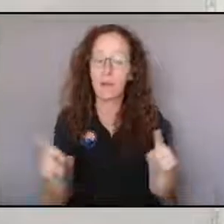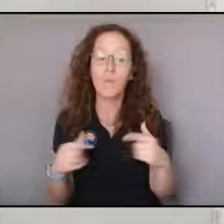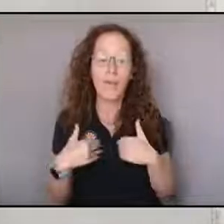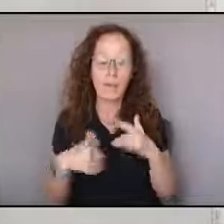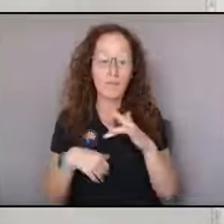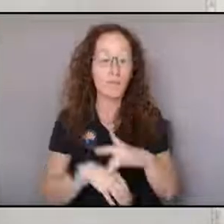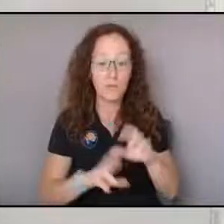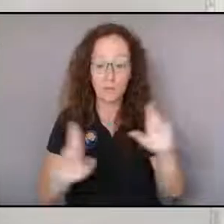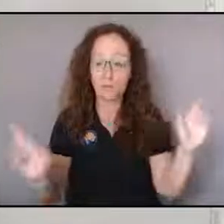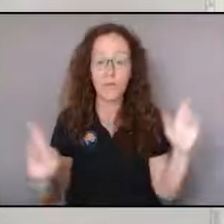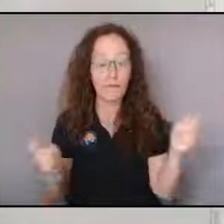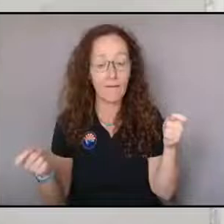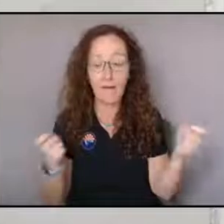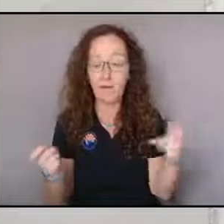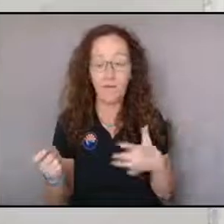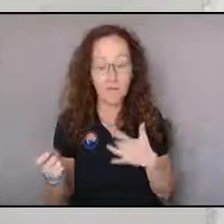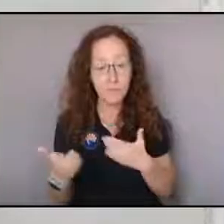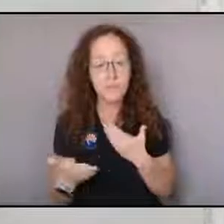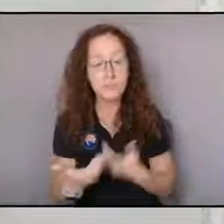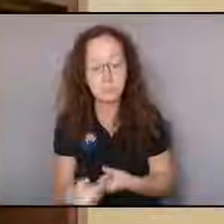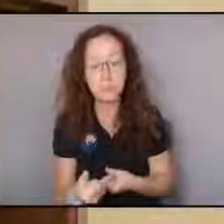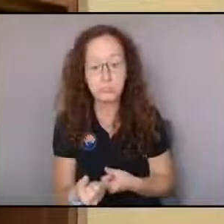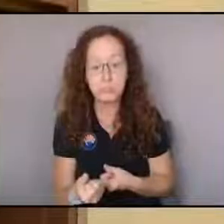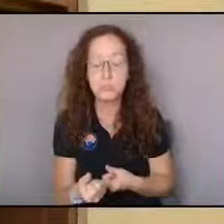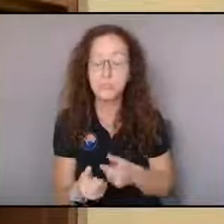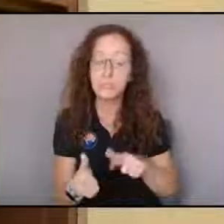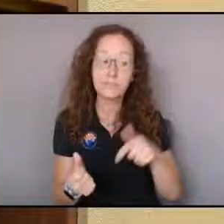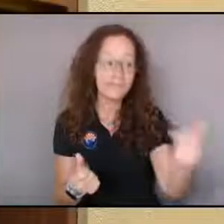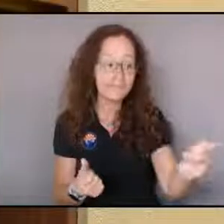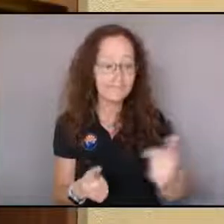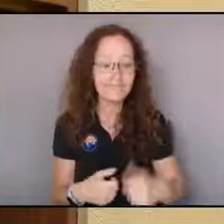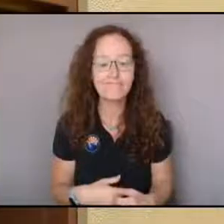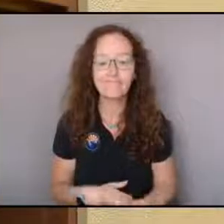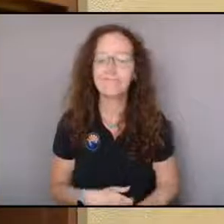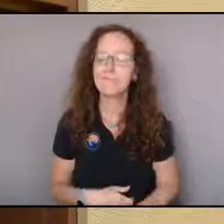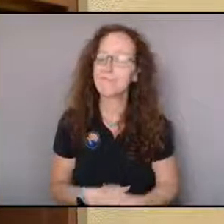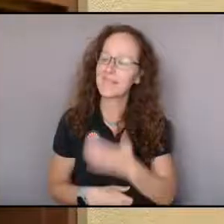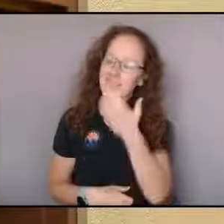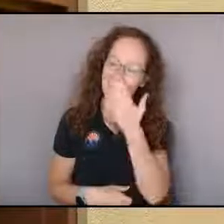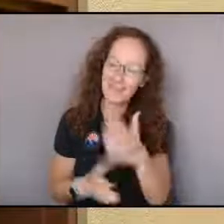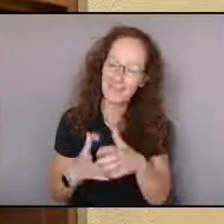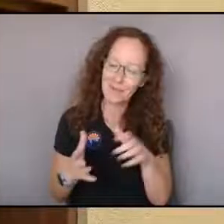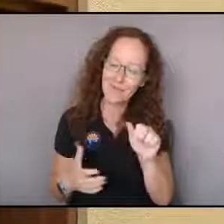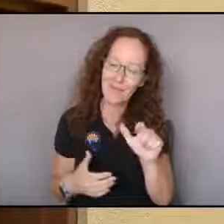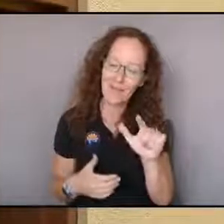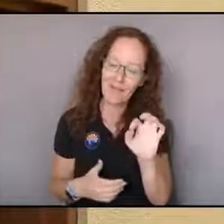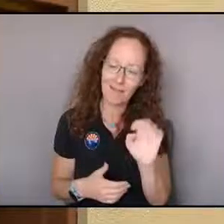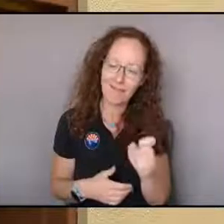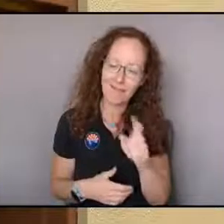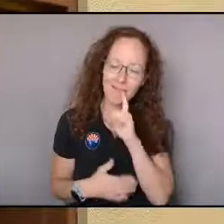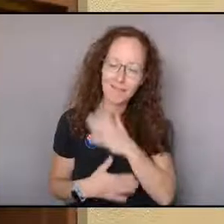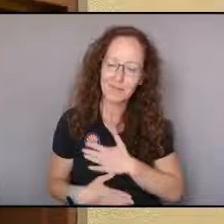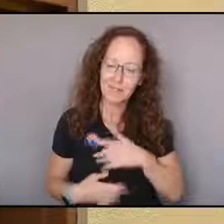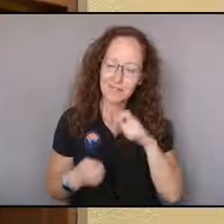FEELING GOOD ABOUT IT. BACK OVER TO YOU.